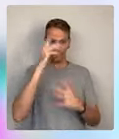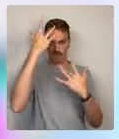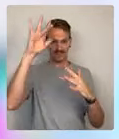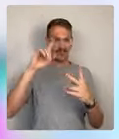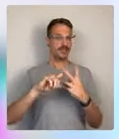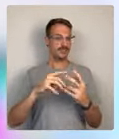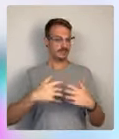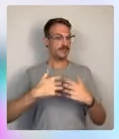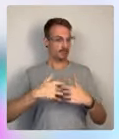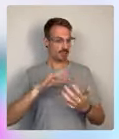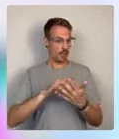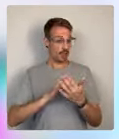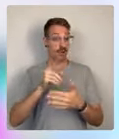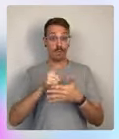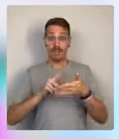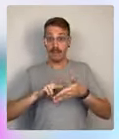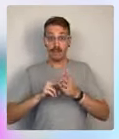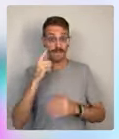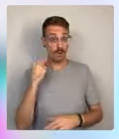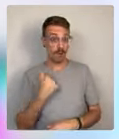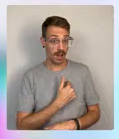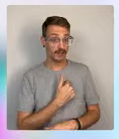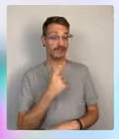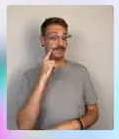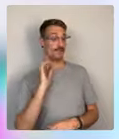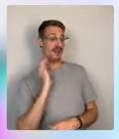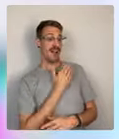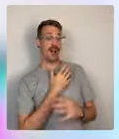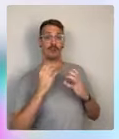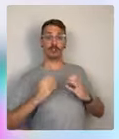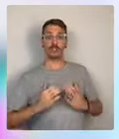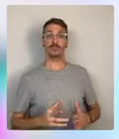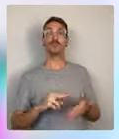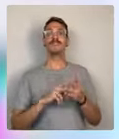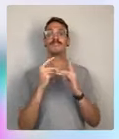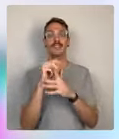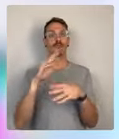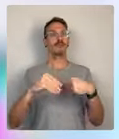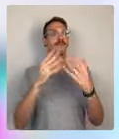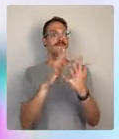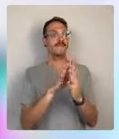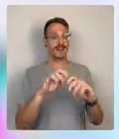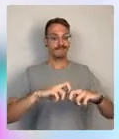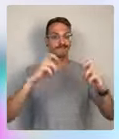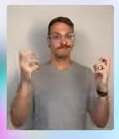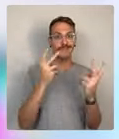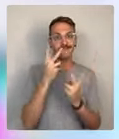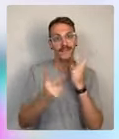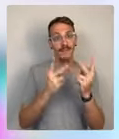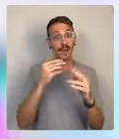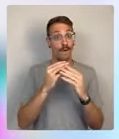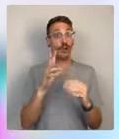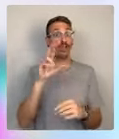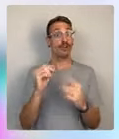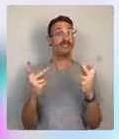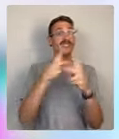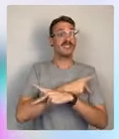Artificial Intelligence Machine Learning, and what that means for us and for our customers is that we're now able to provide visibility